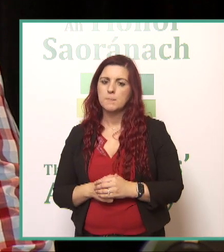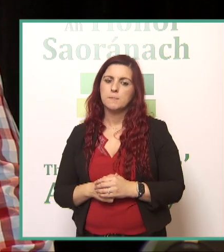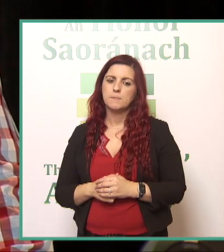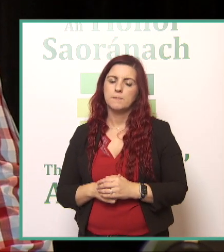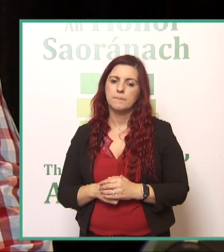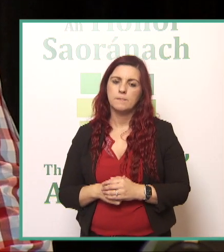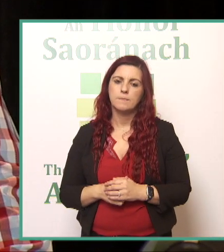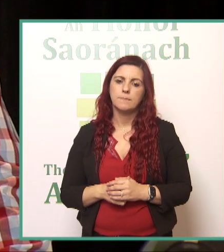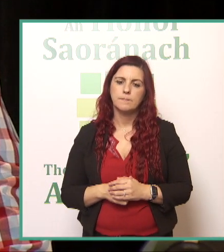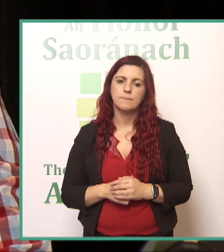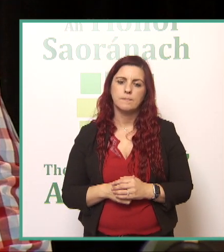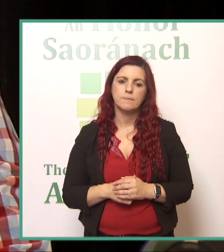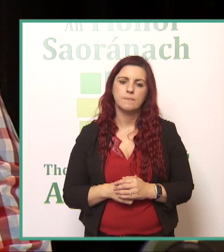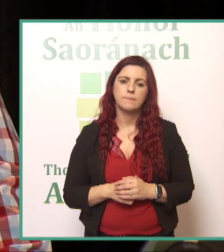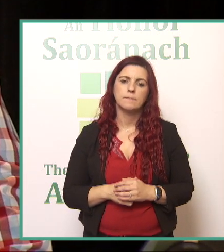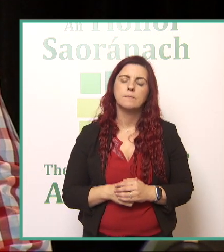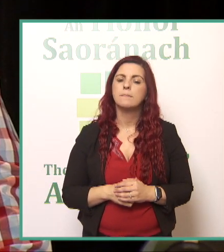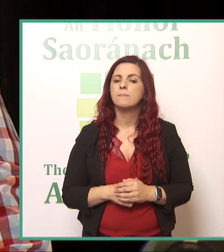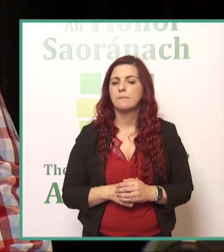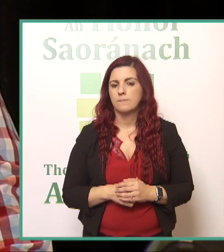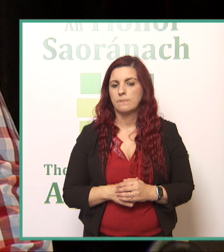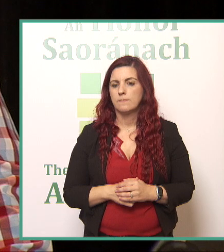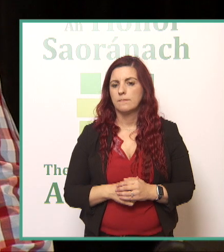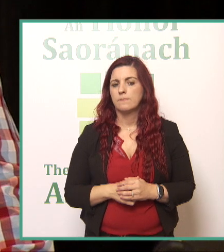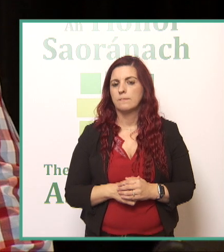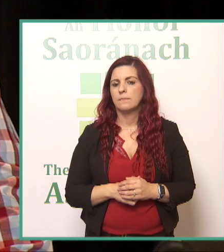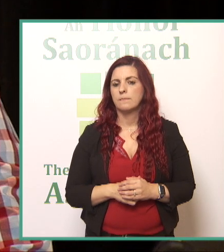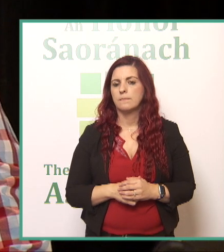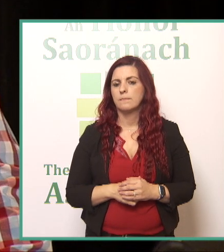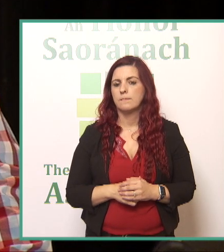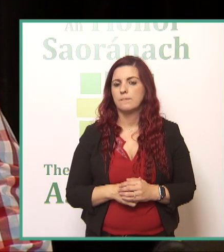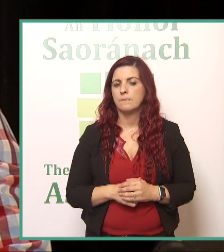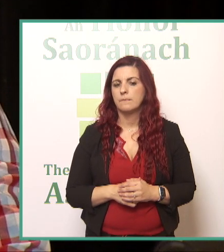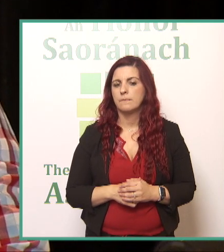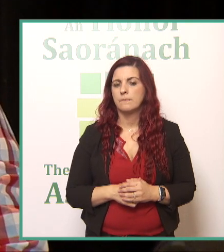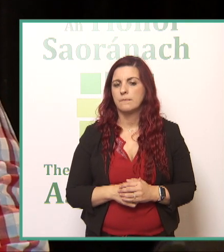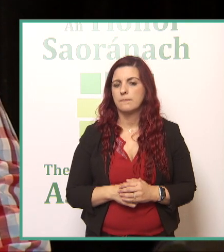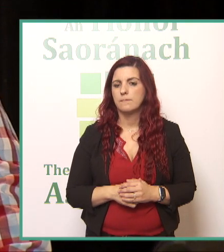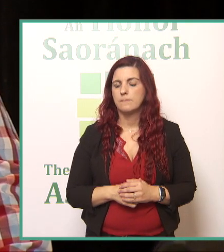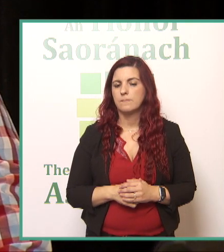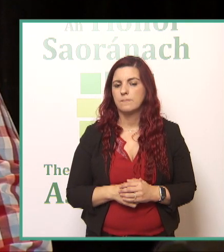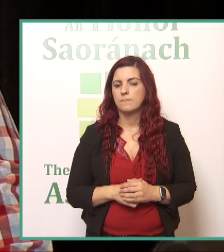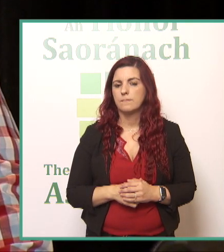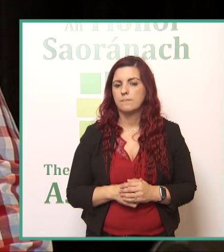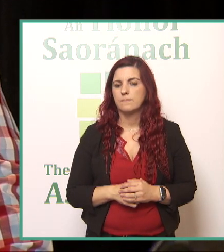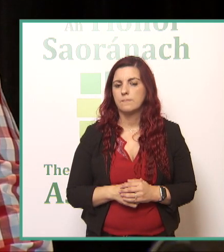times moved on and and the environmental started to look at what we have back